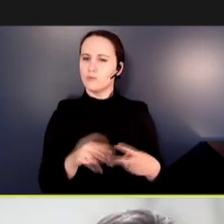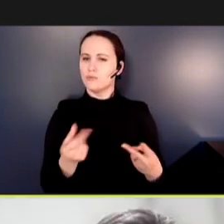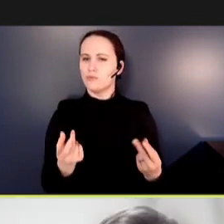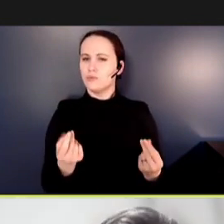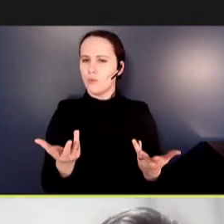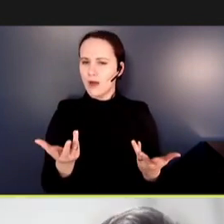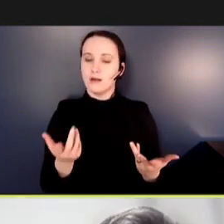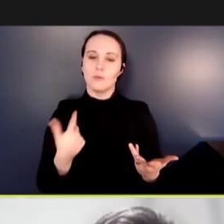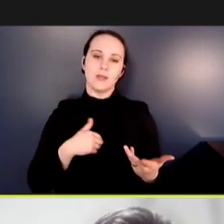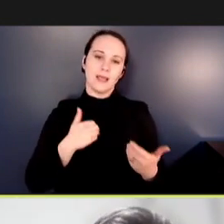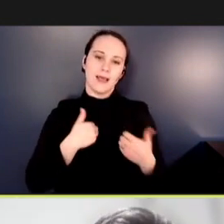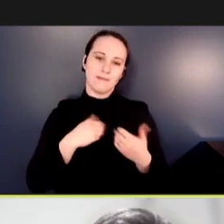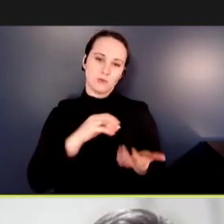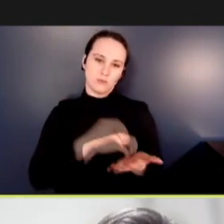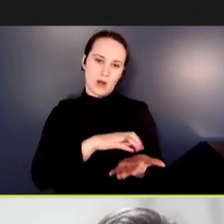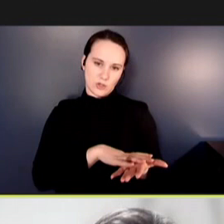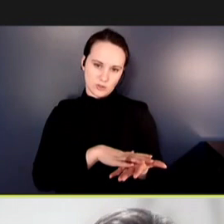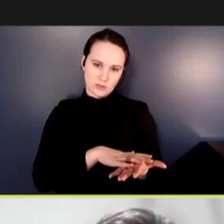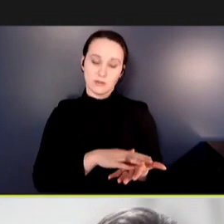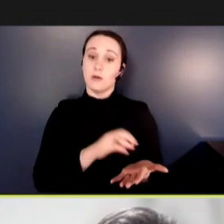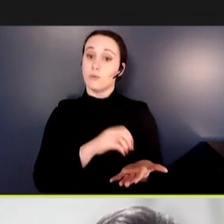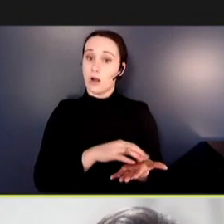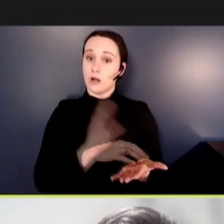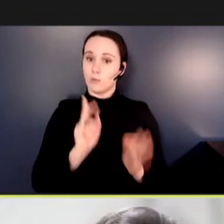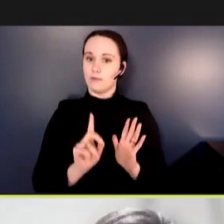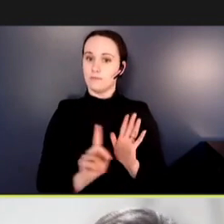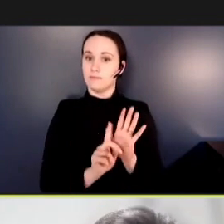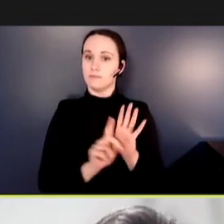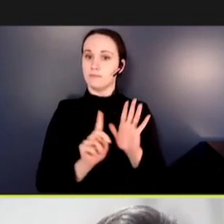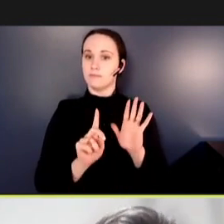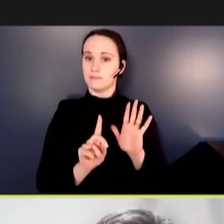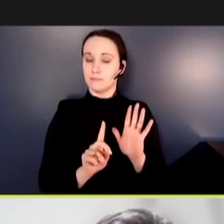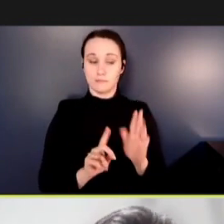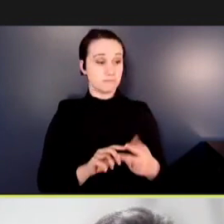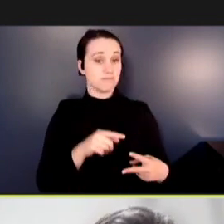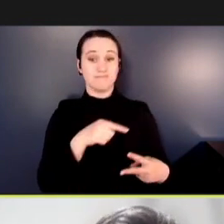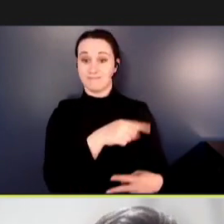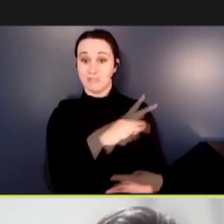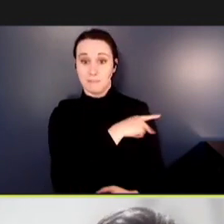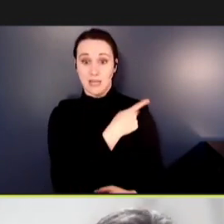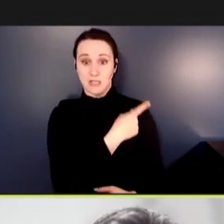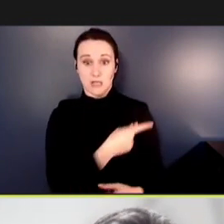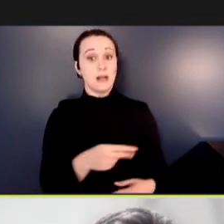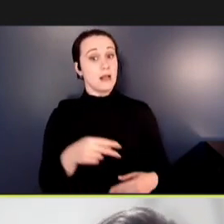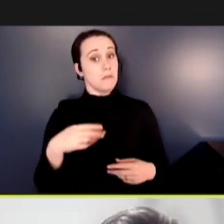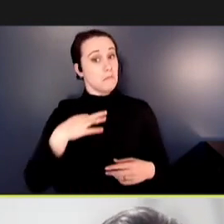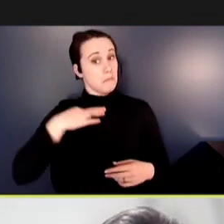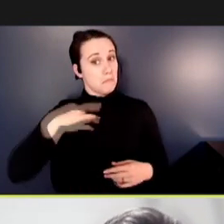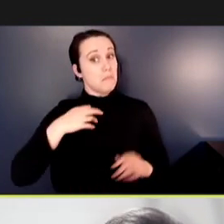alert indicating that this particular patient was eligible and could receive one of these vaccines,